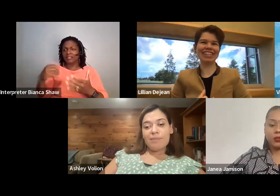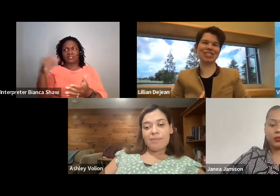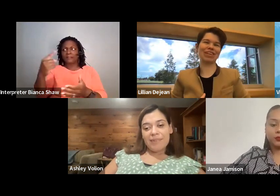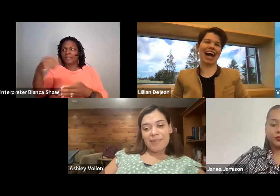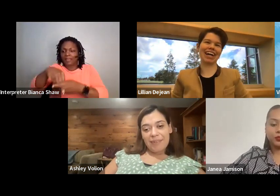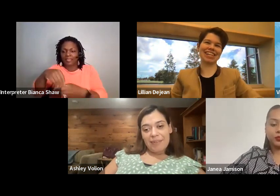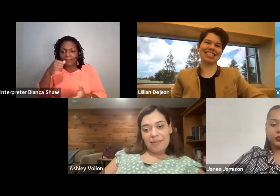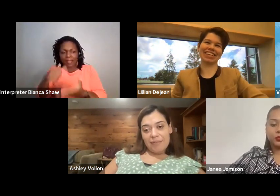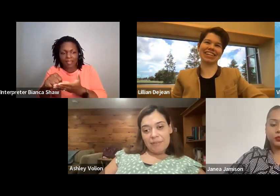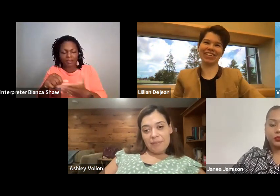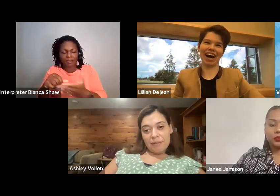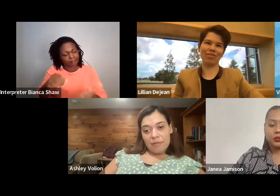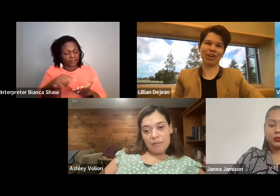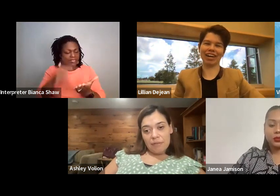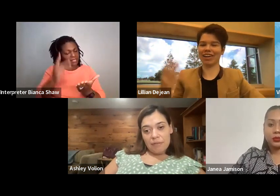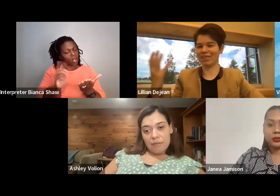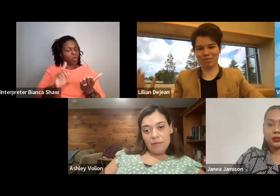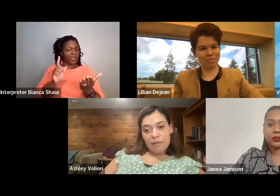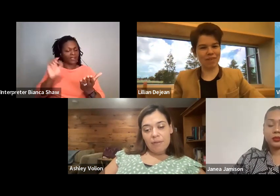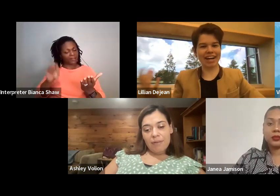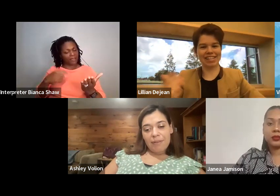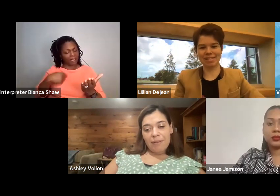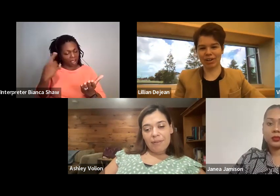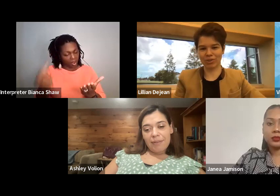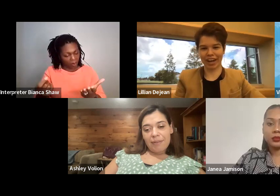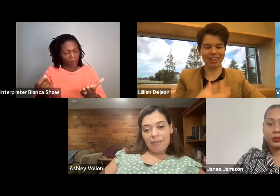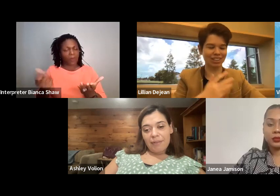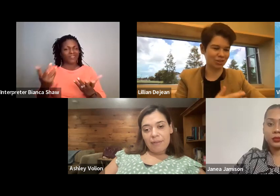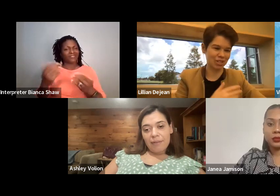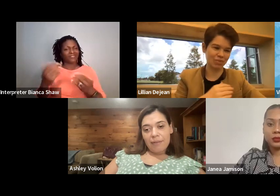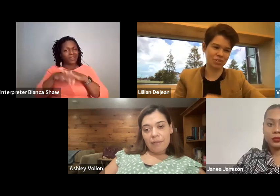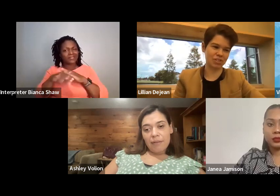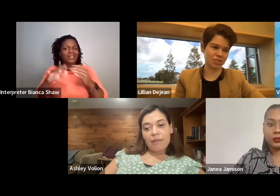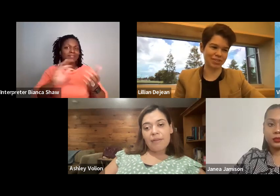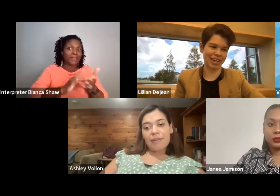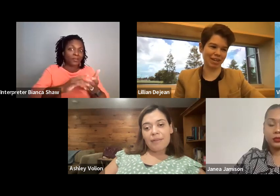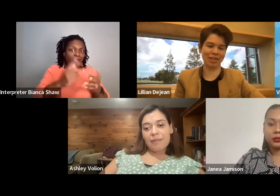we just basically access things that you have right accessing medical care or services in the State.